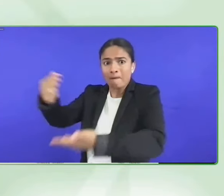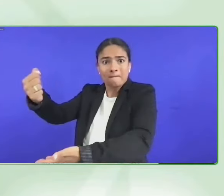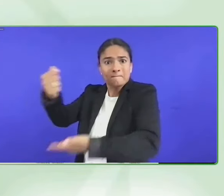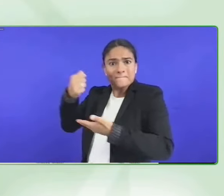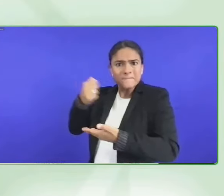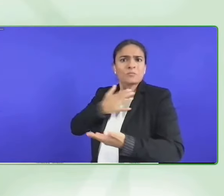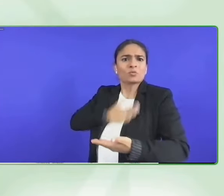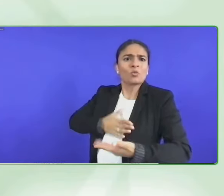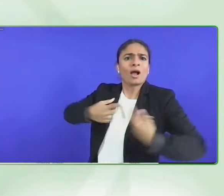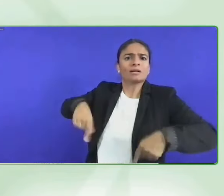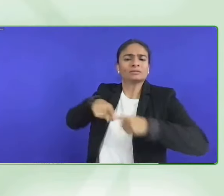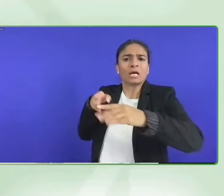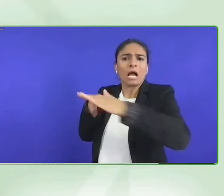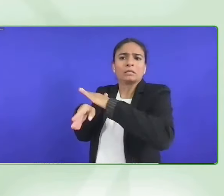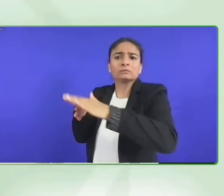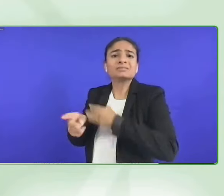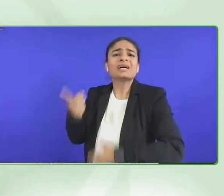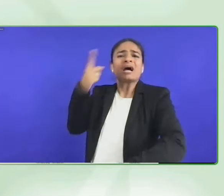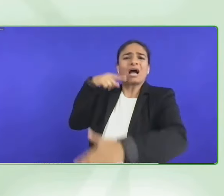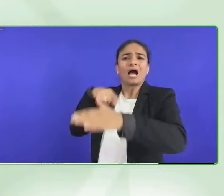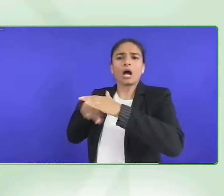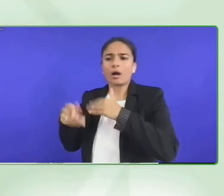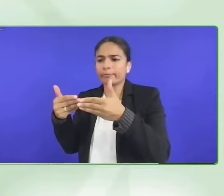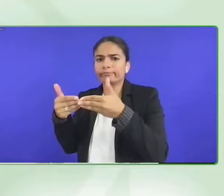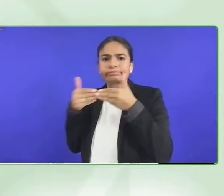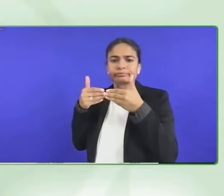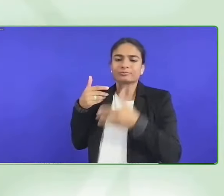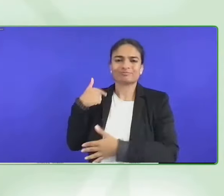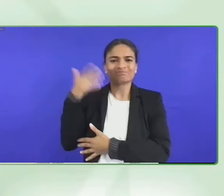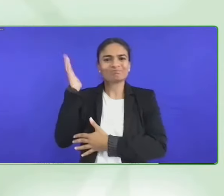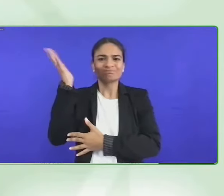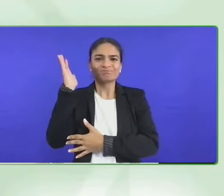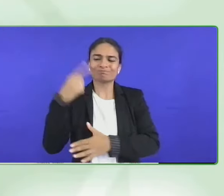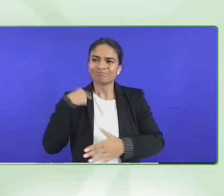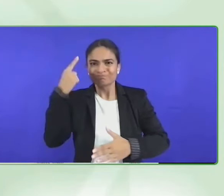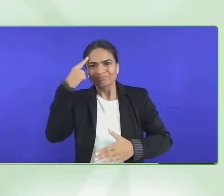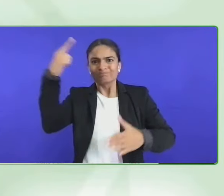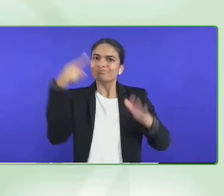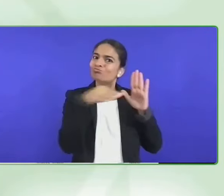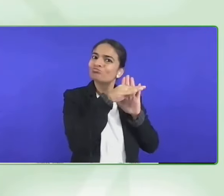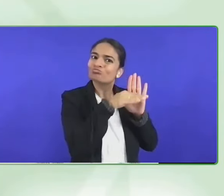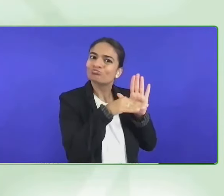There is the opportunity for us to work with those entrepreneurs as